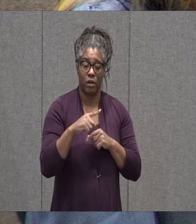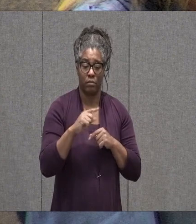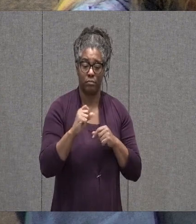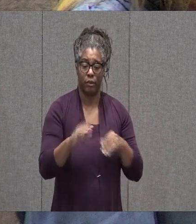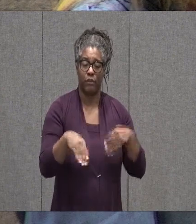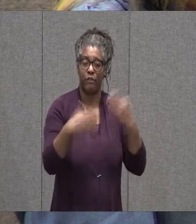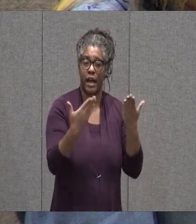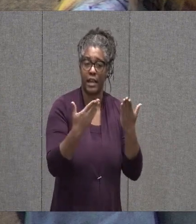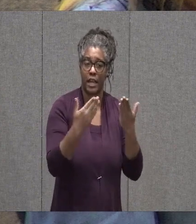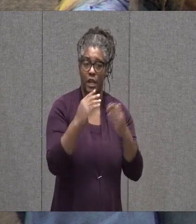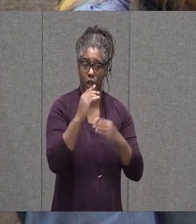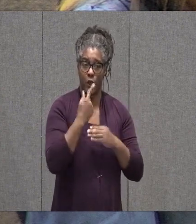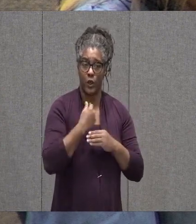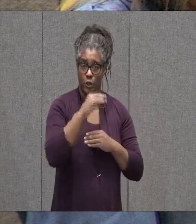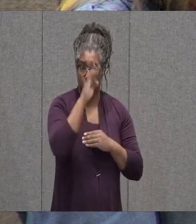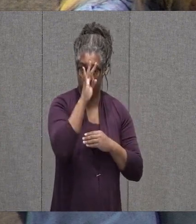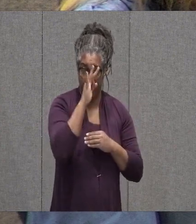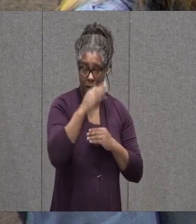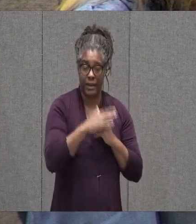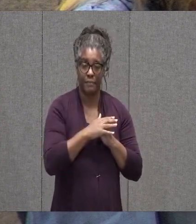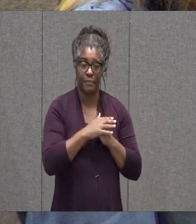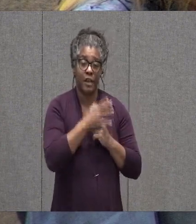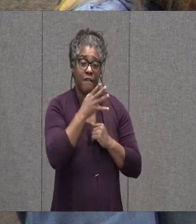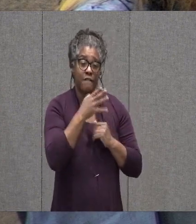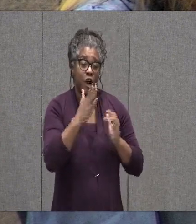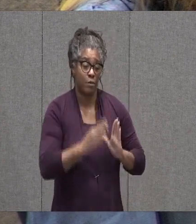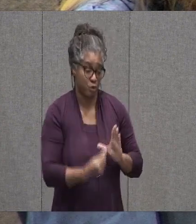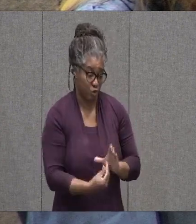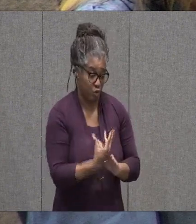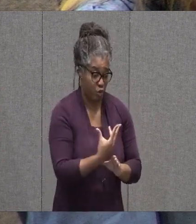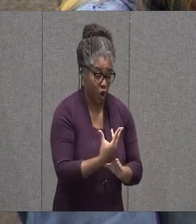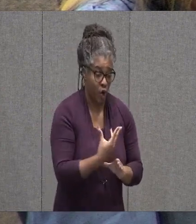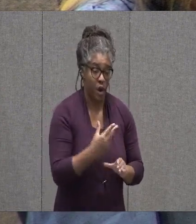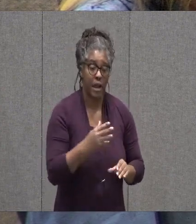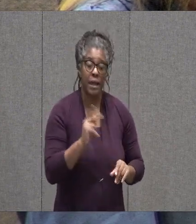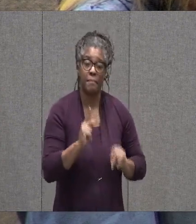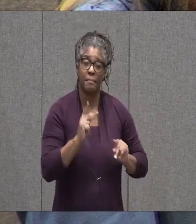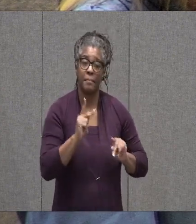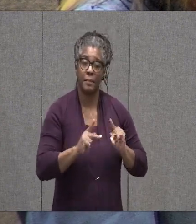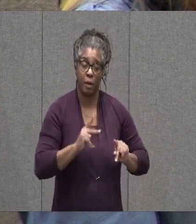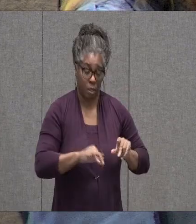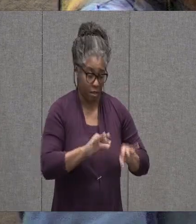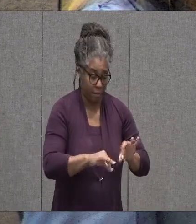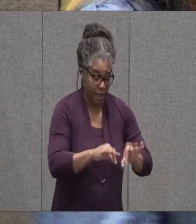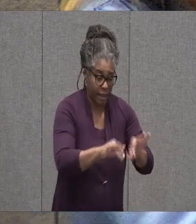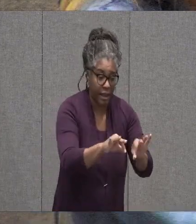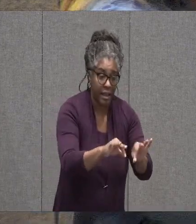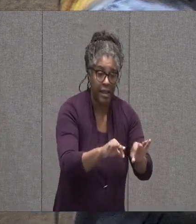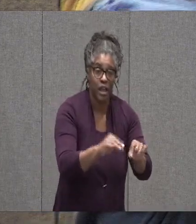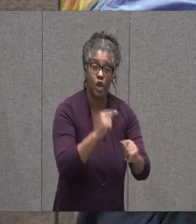workers pick the strawberries, then train and truck drivers deliver the fruit to a factory.